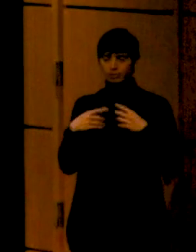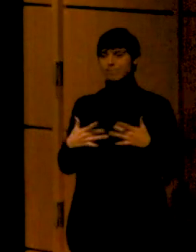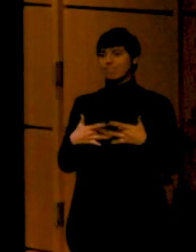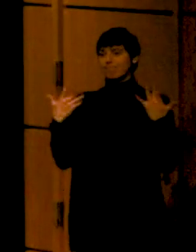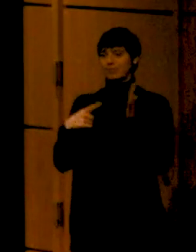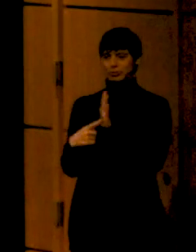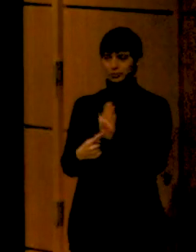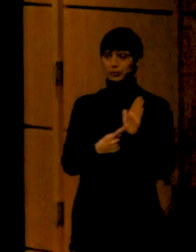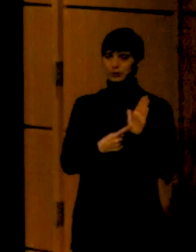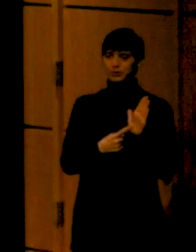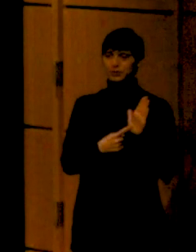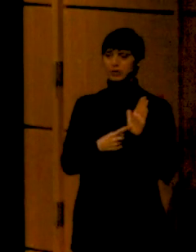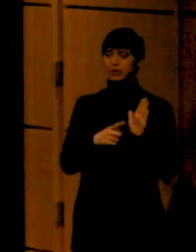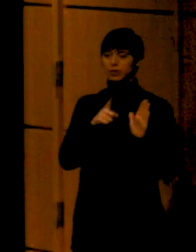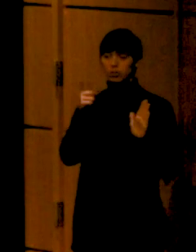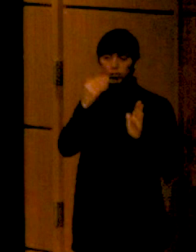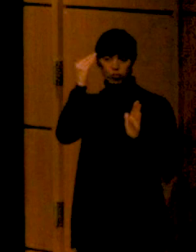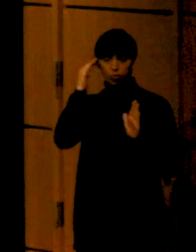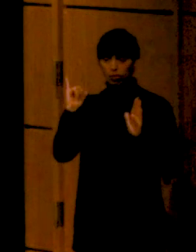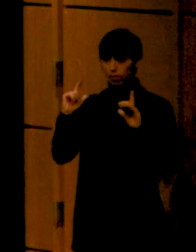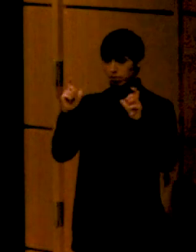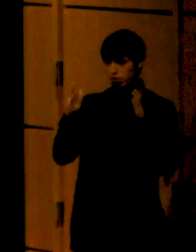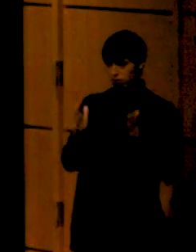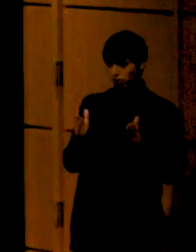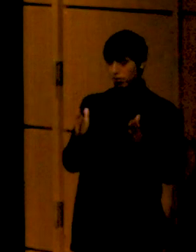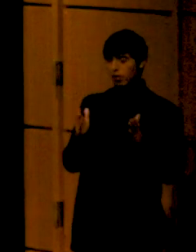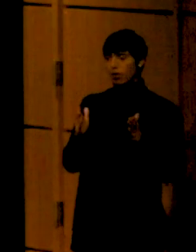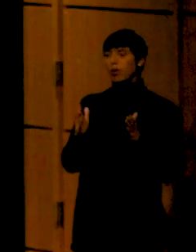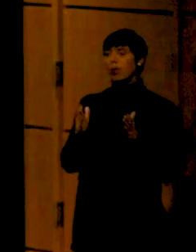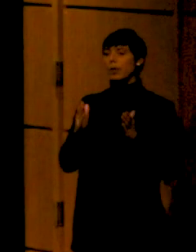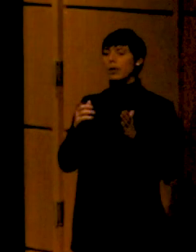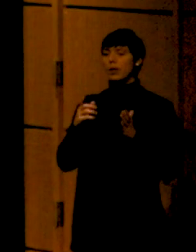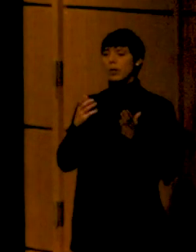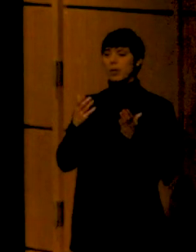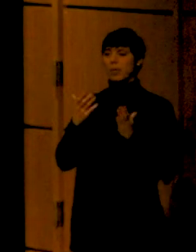If you are acquainted with Marilyn Bridges, chances are it is from her depictions of the